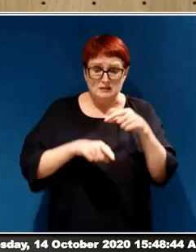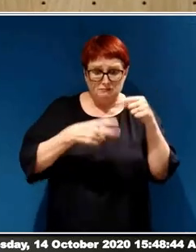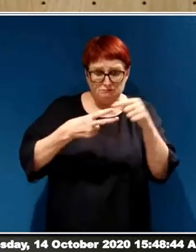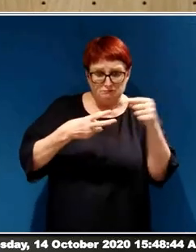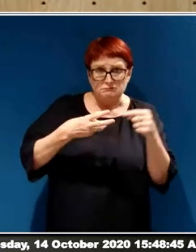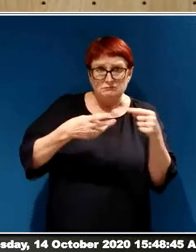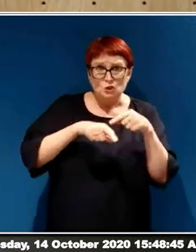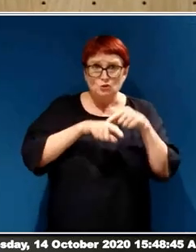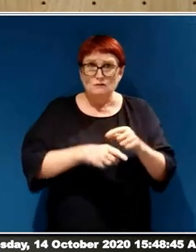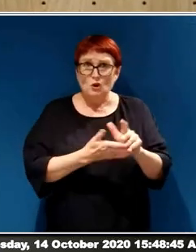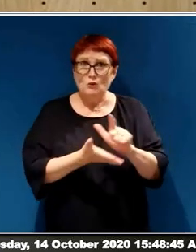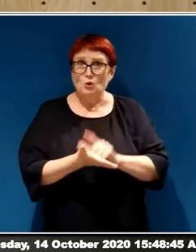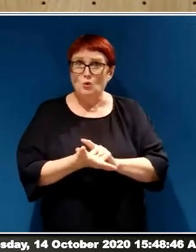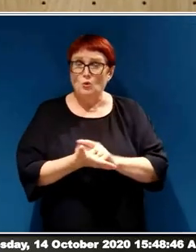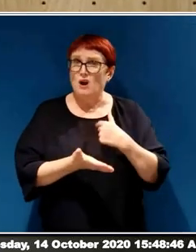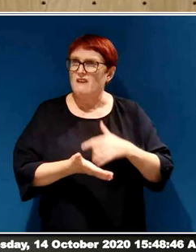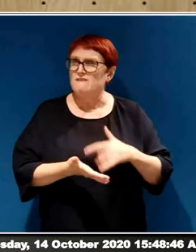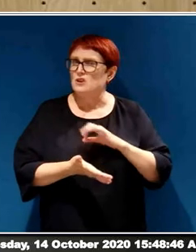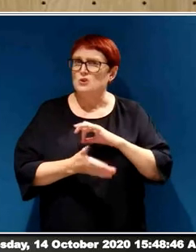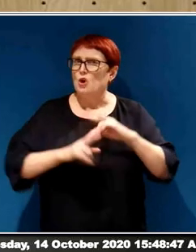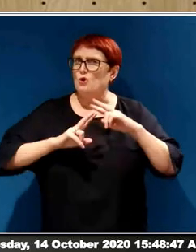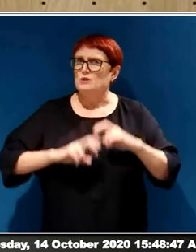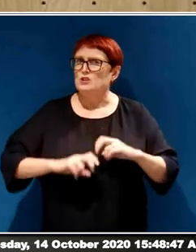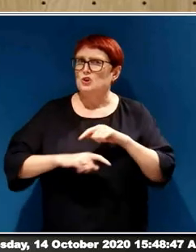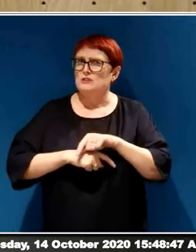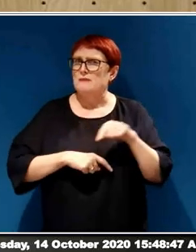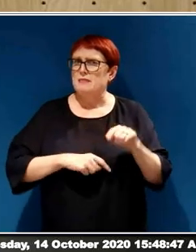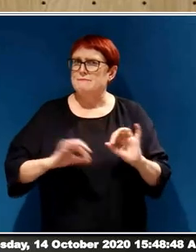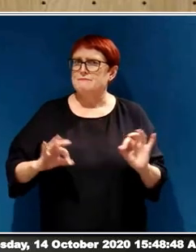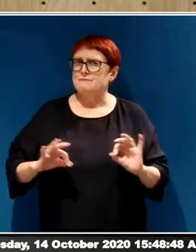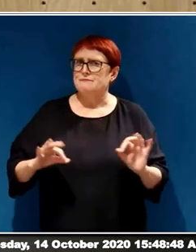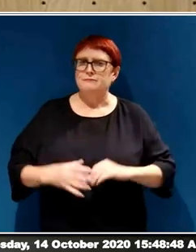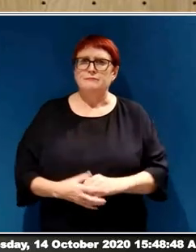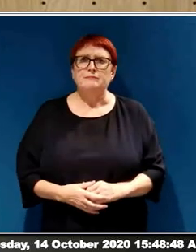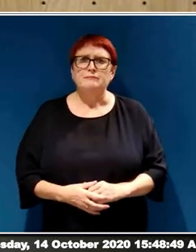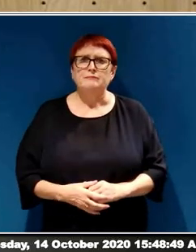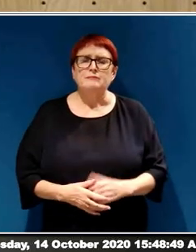talking with colleagues in teacher education, I'm aware that there are a